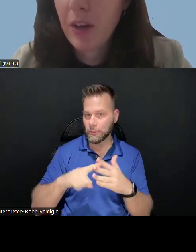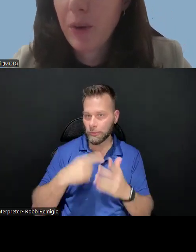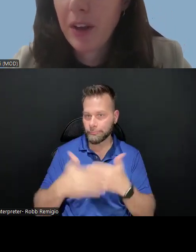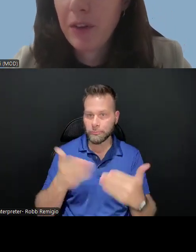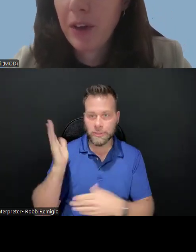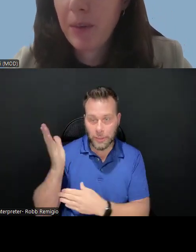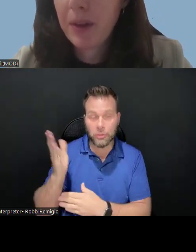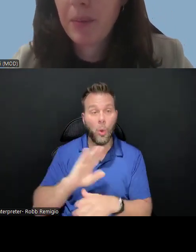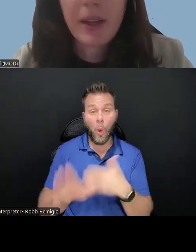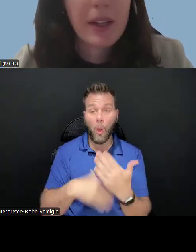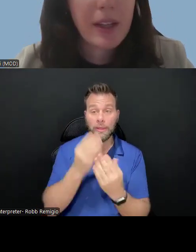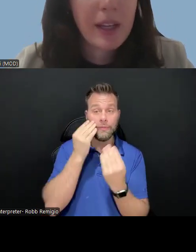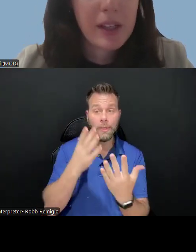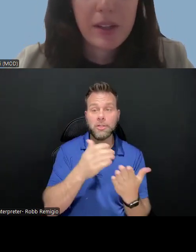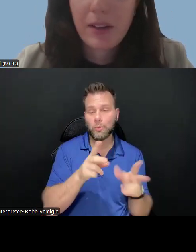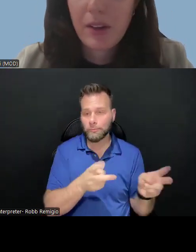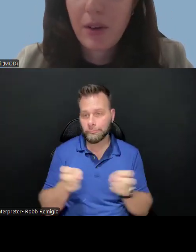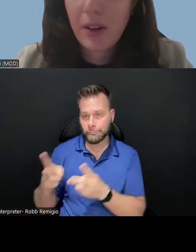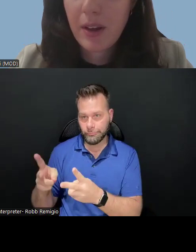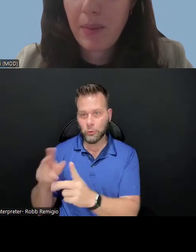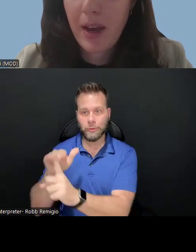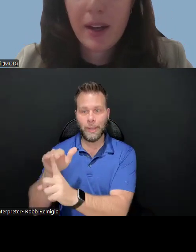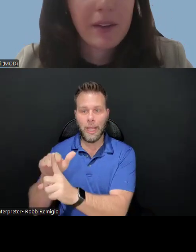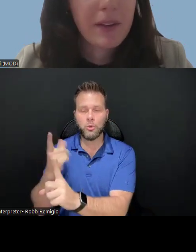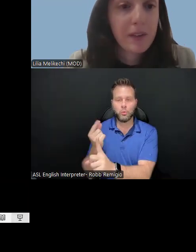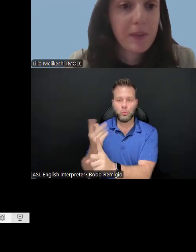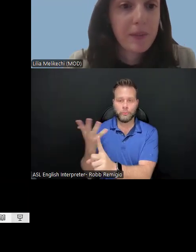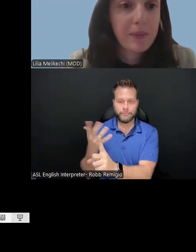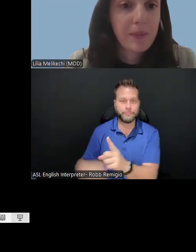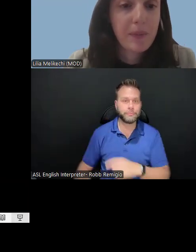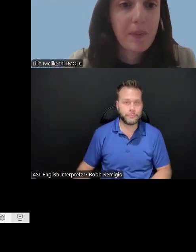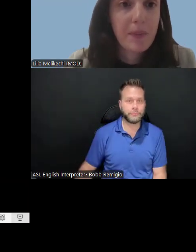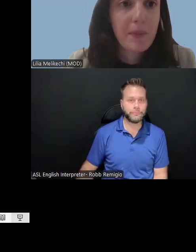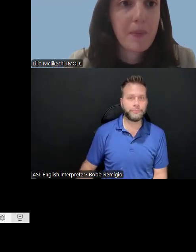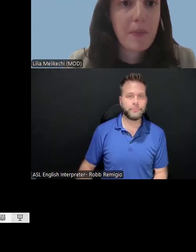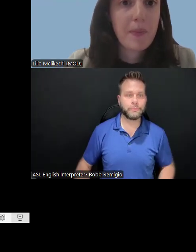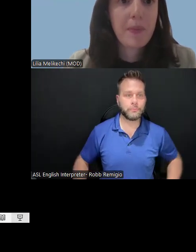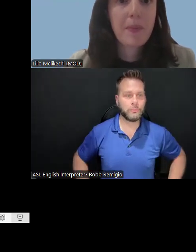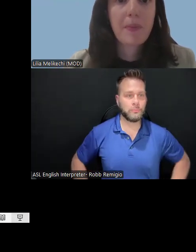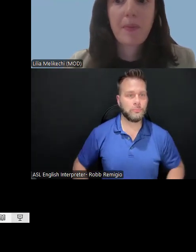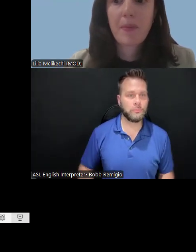All that information is going to be put in the chat, as well. If you came a little bit late